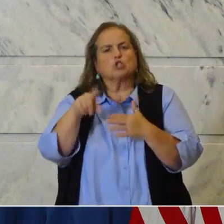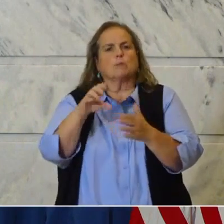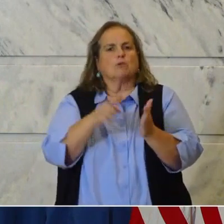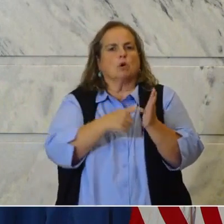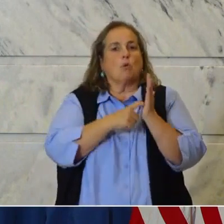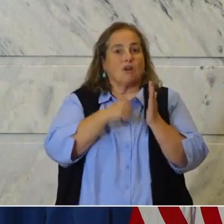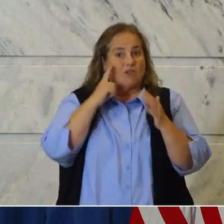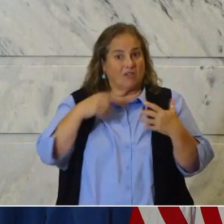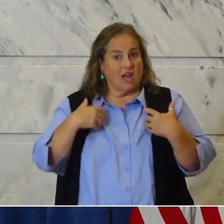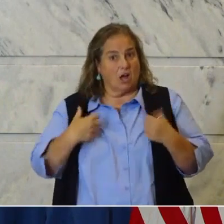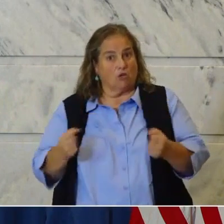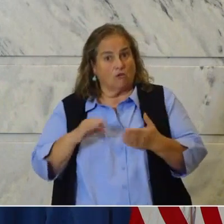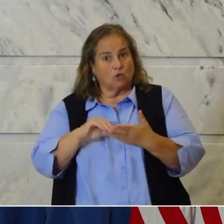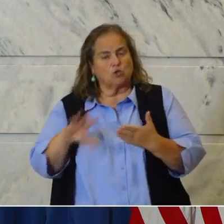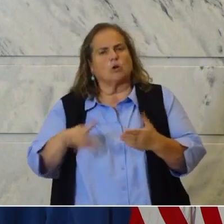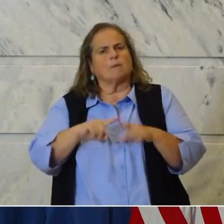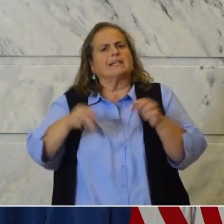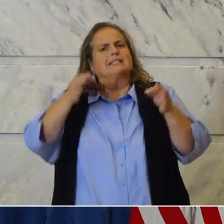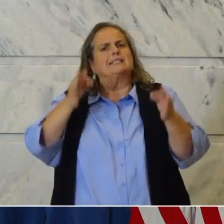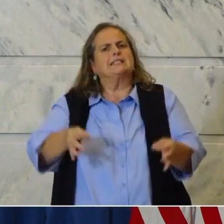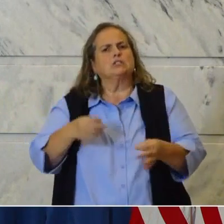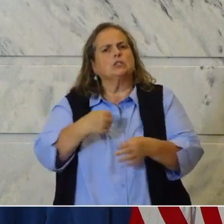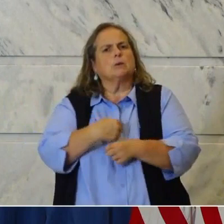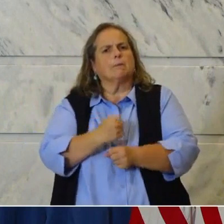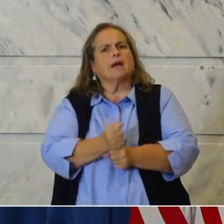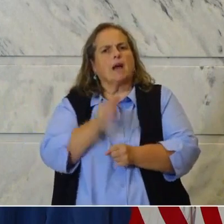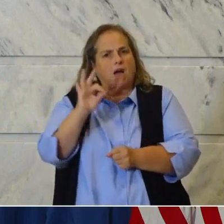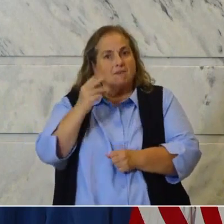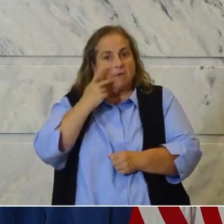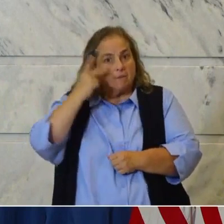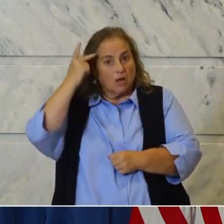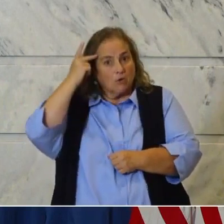students, but for the decision making of the parents. And listen, I